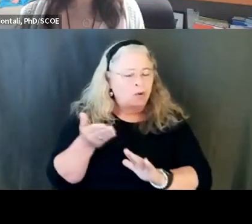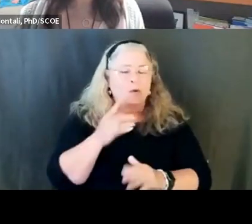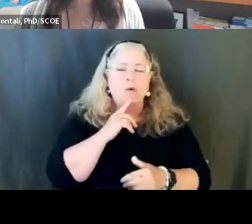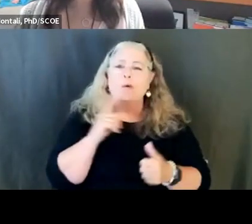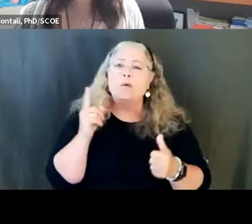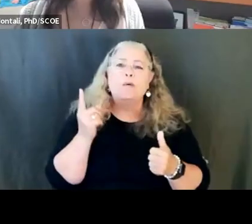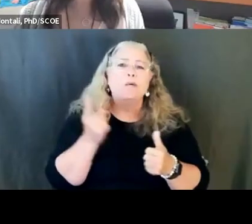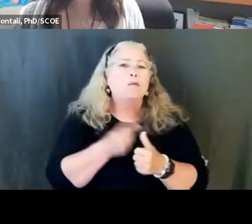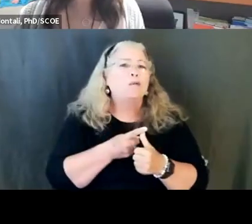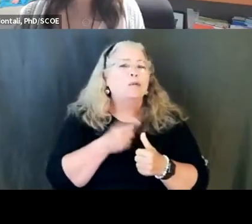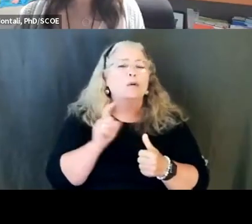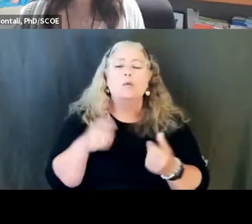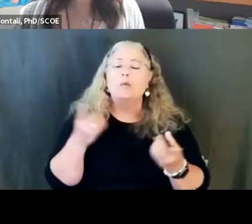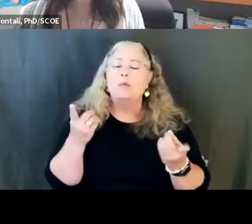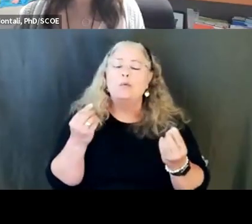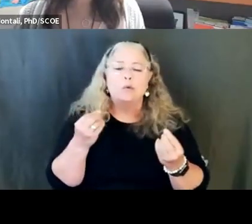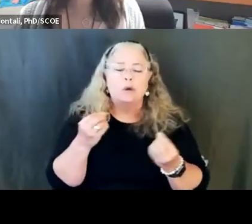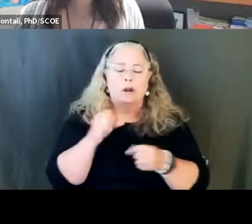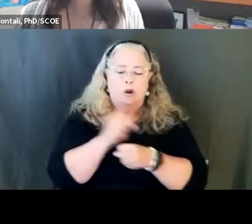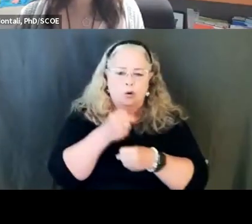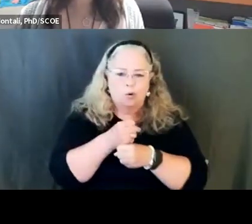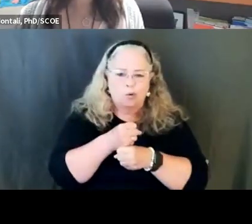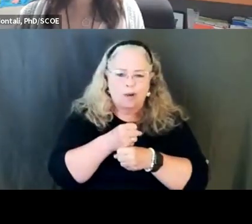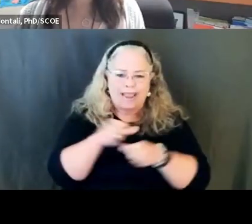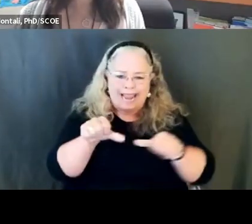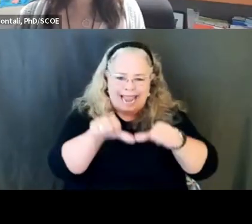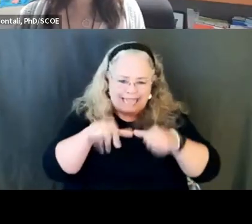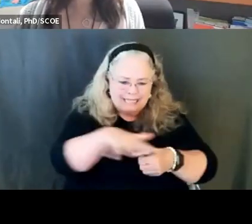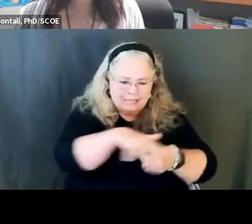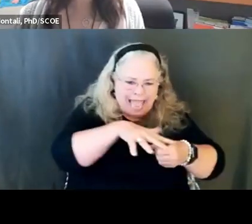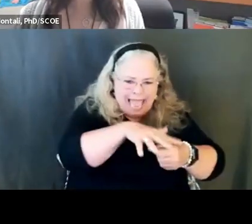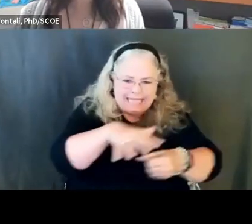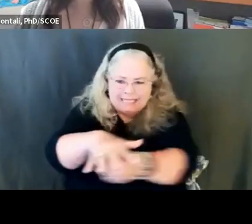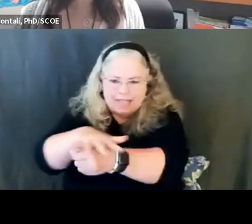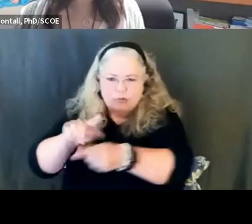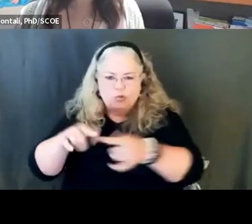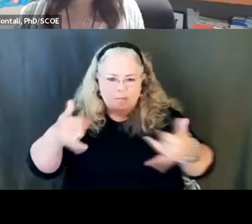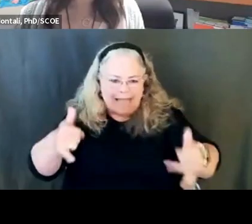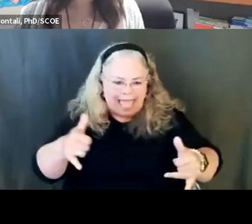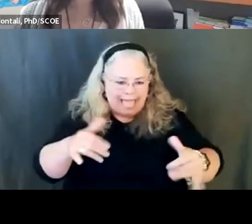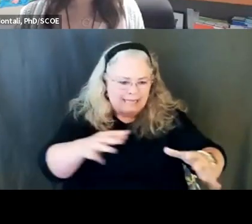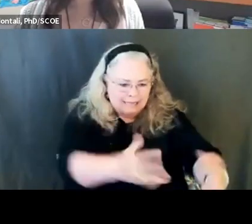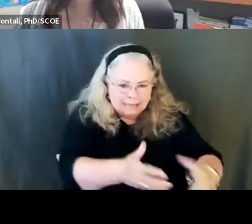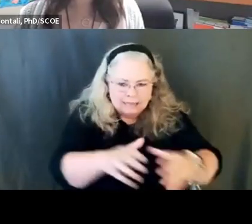we needed to do was create spaces right? So we need spaces to play. We need spaces to engage in